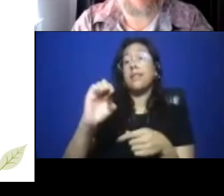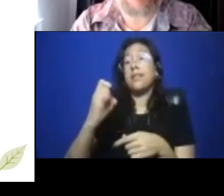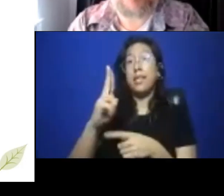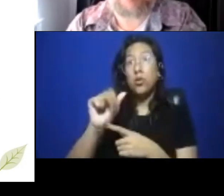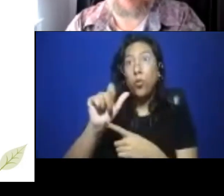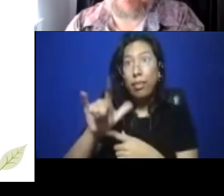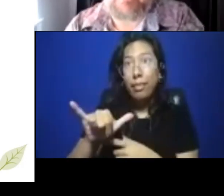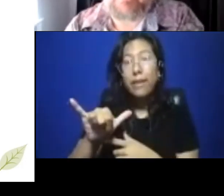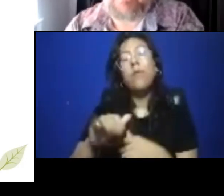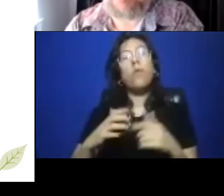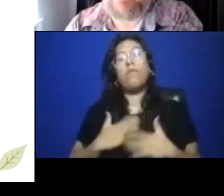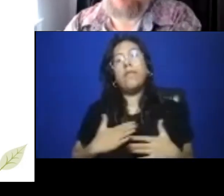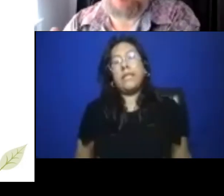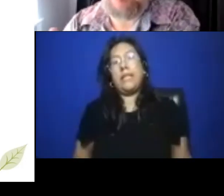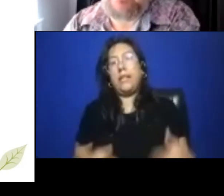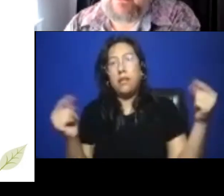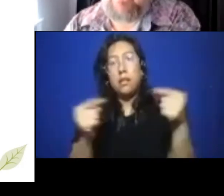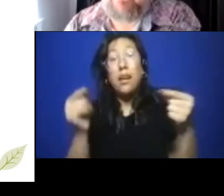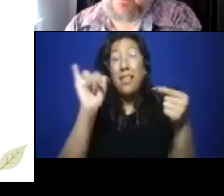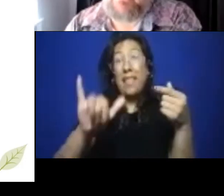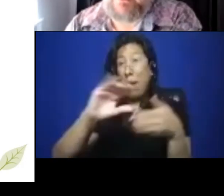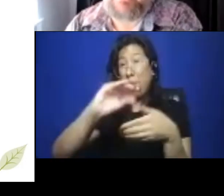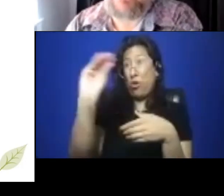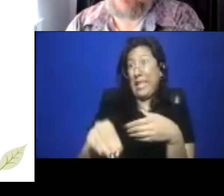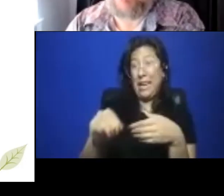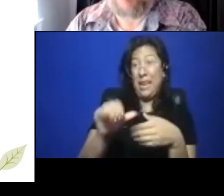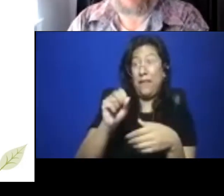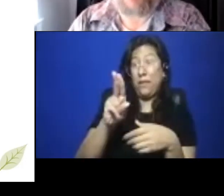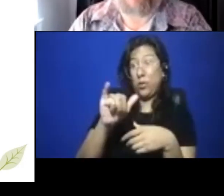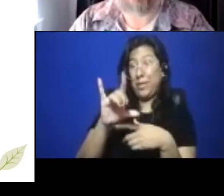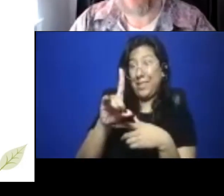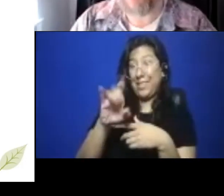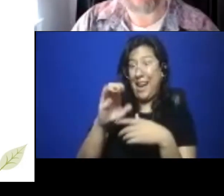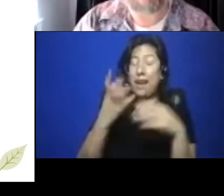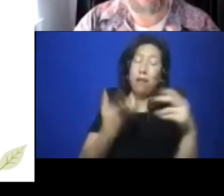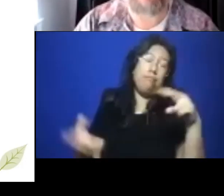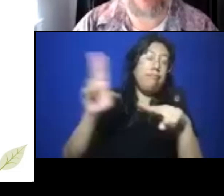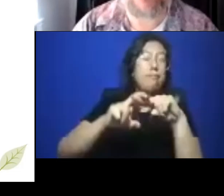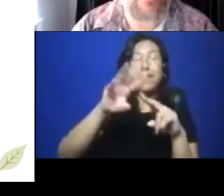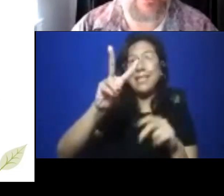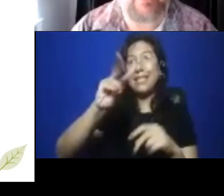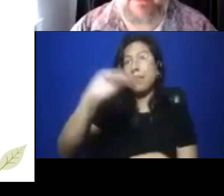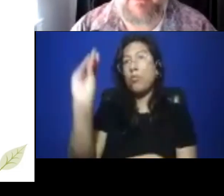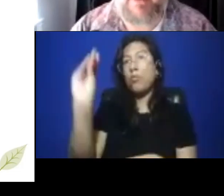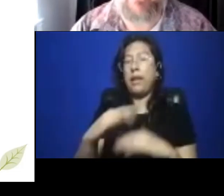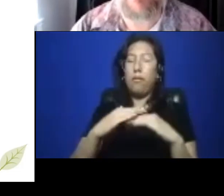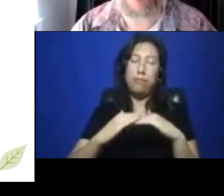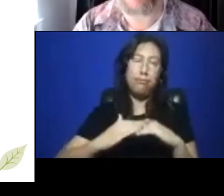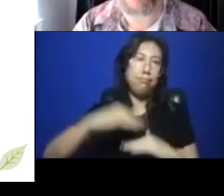jumps into the 60s and even 70% range. So there's a lot of things that we can think about with this.